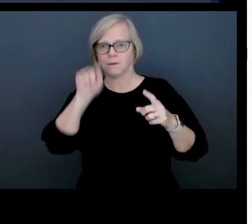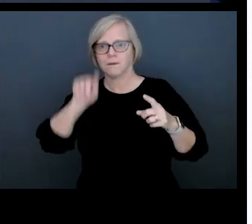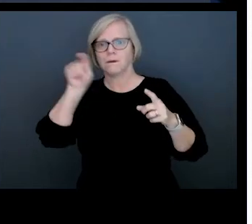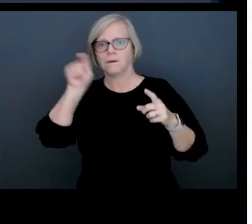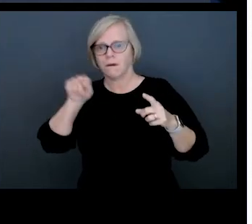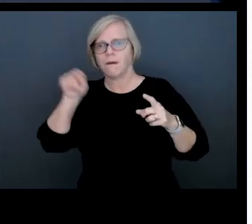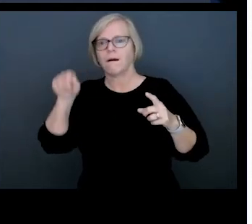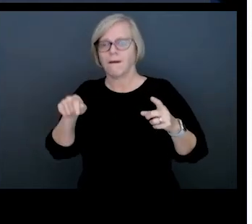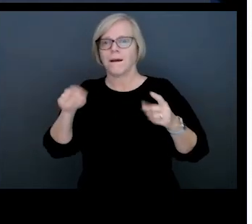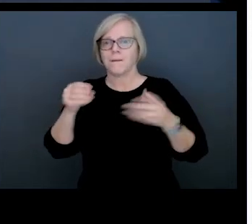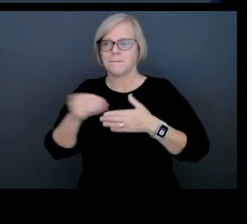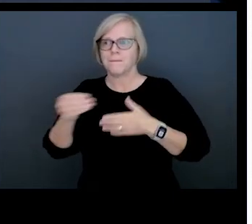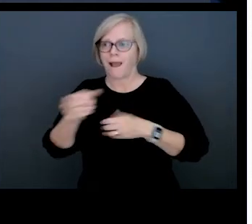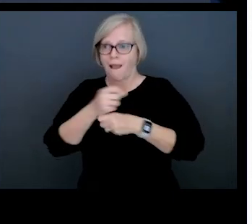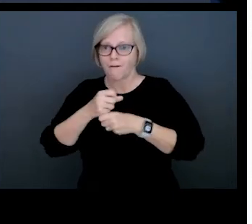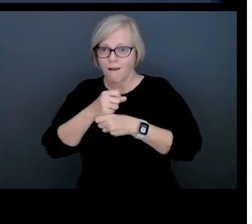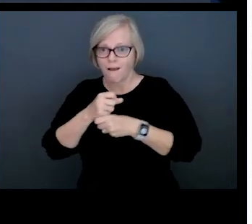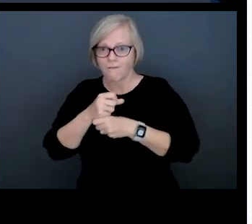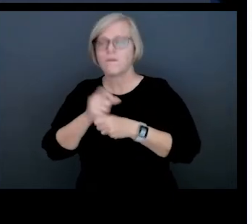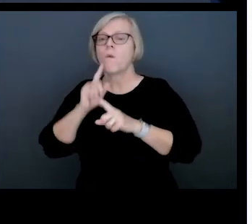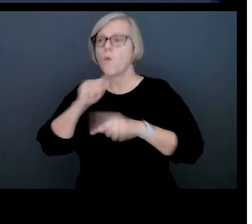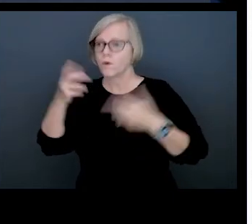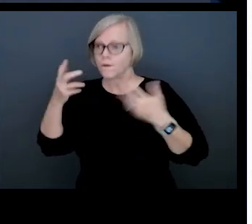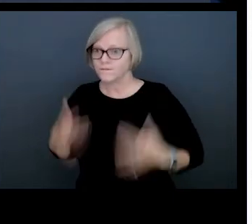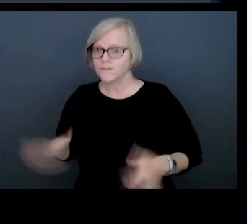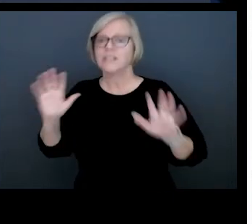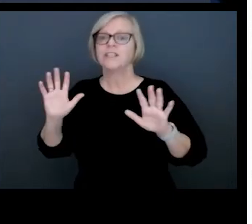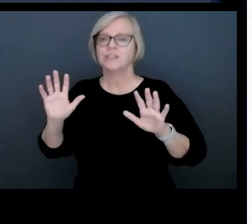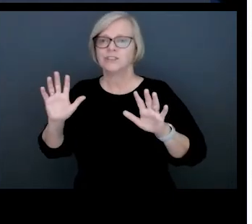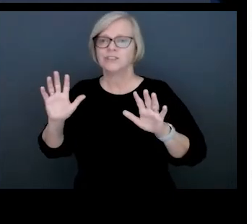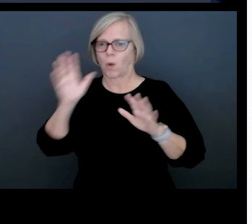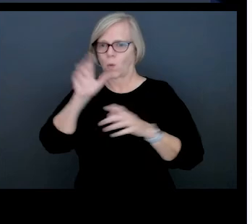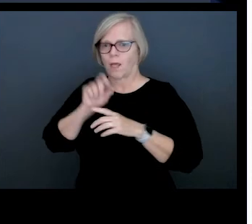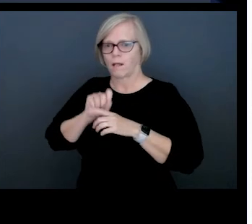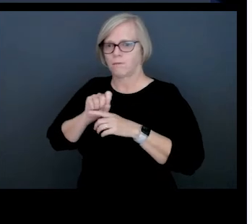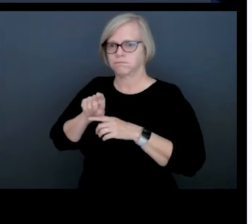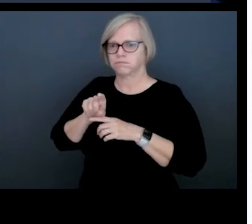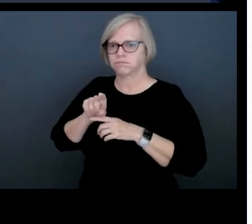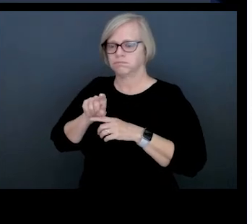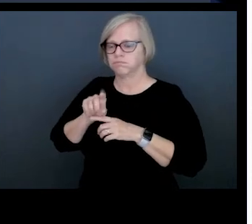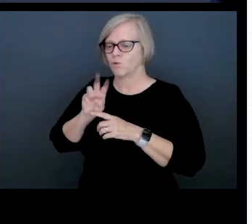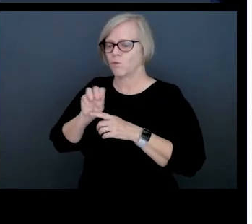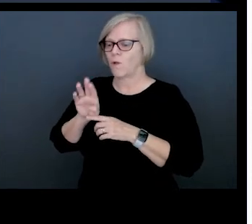and then when that order's complete, Stripe will send off a web hook to call another Lambda function,